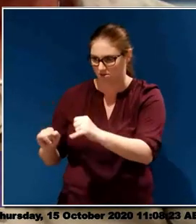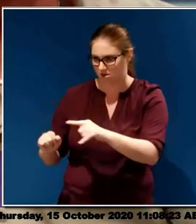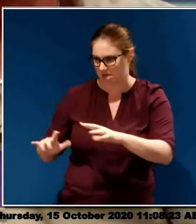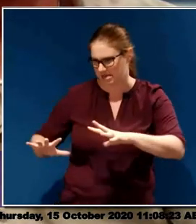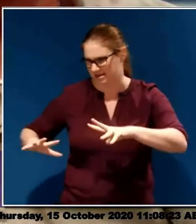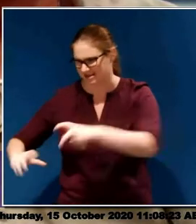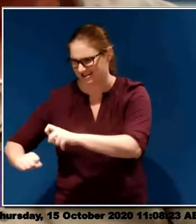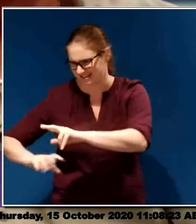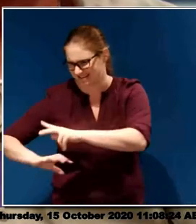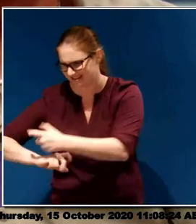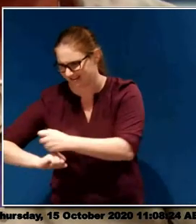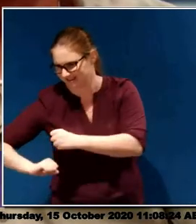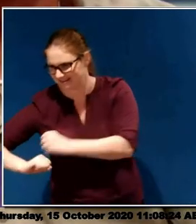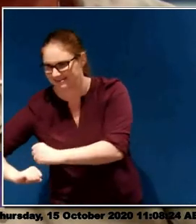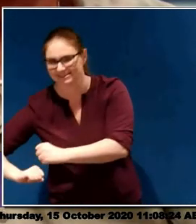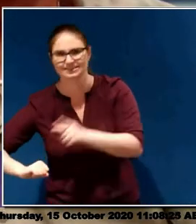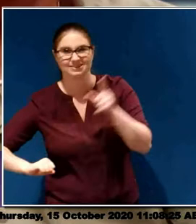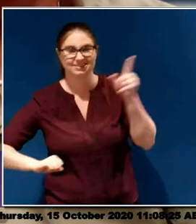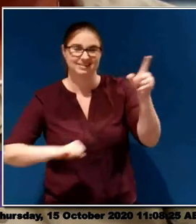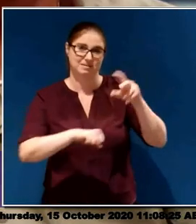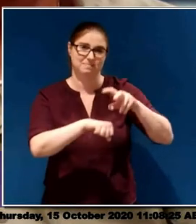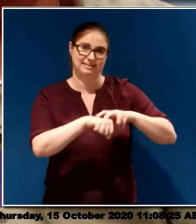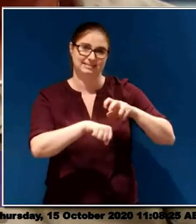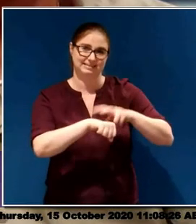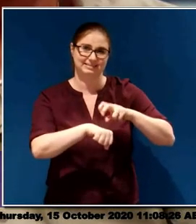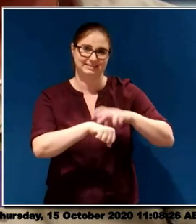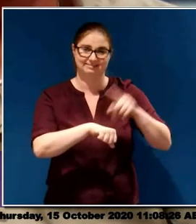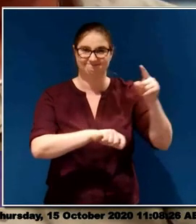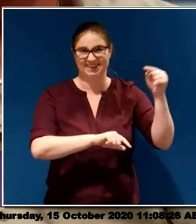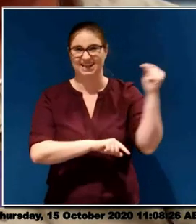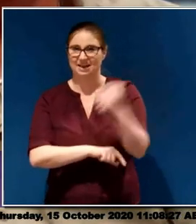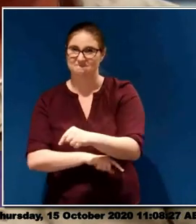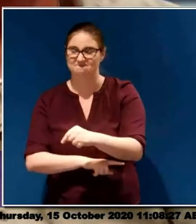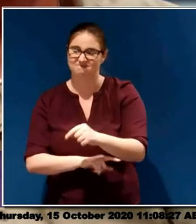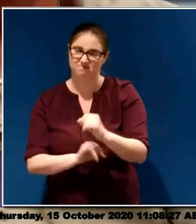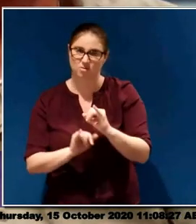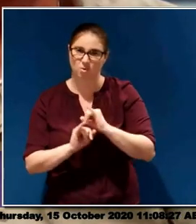the police never come to our house, and they took Jack up to the hospital and I